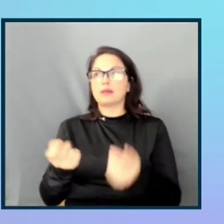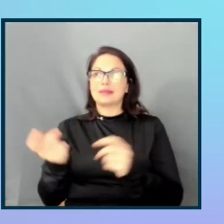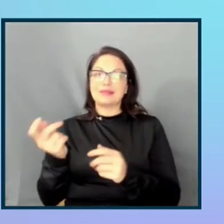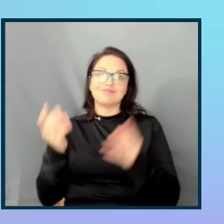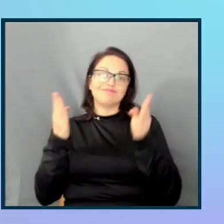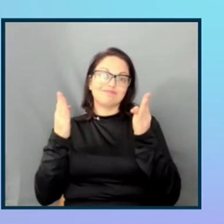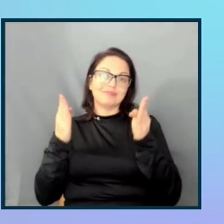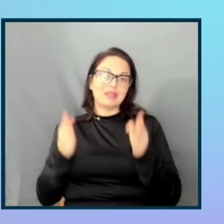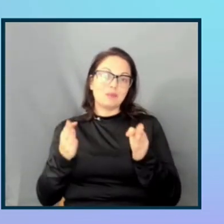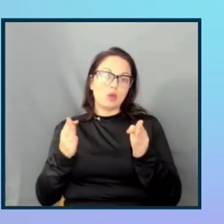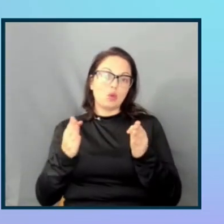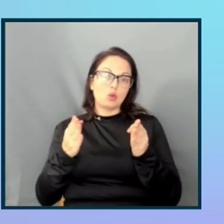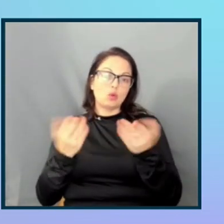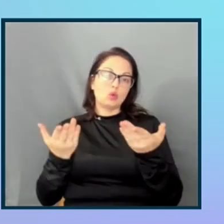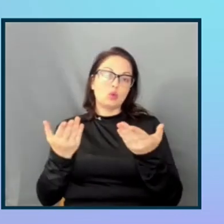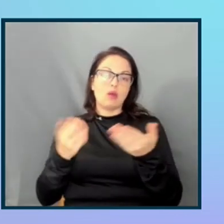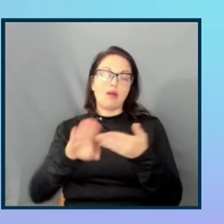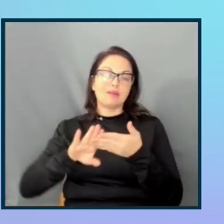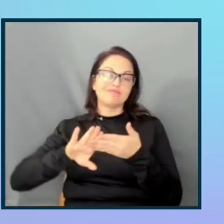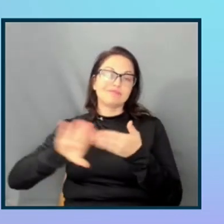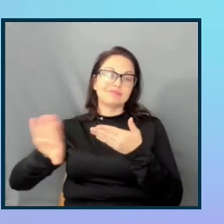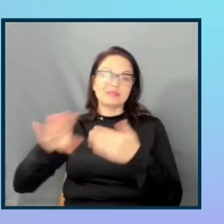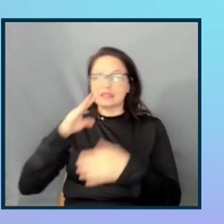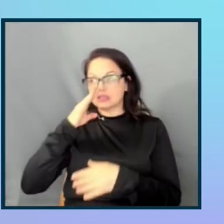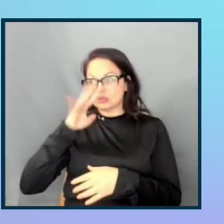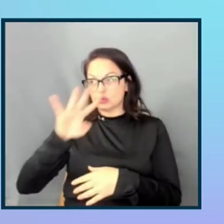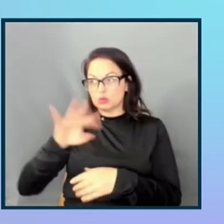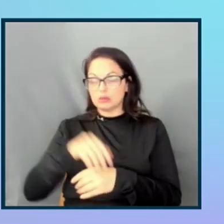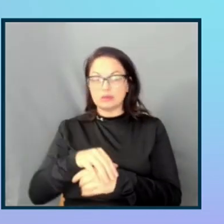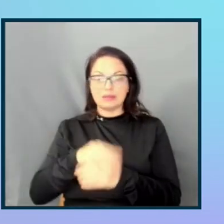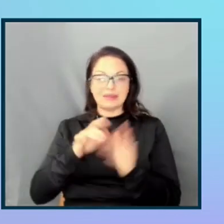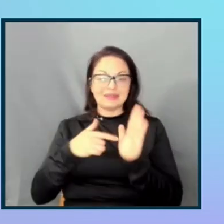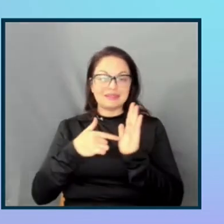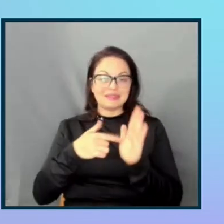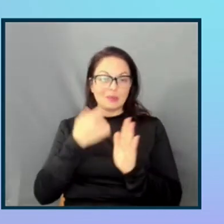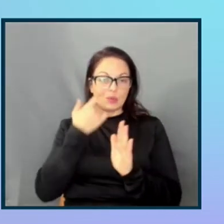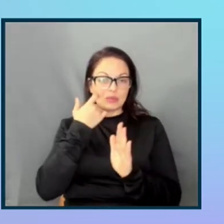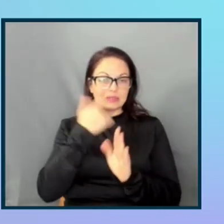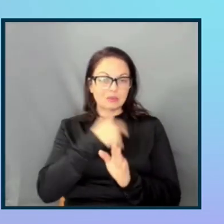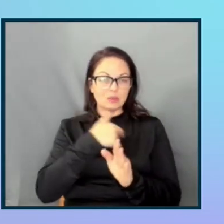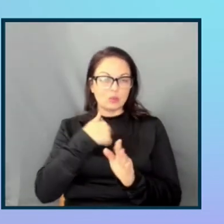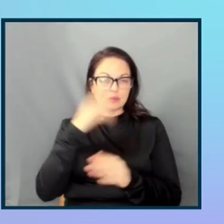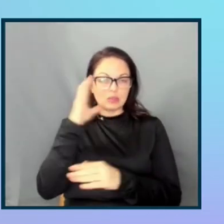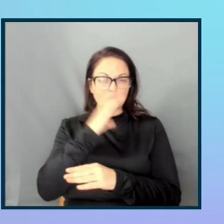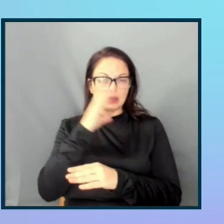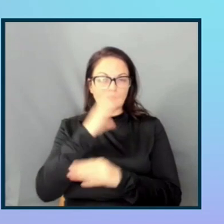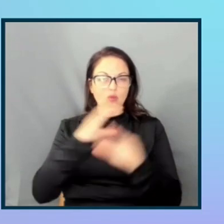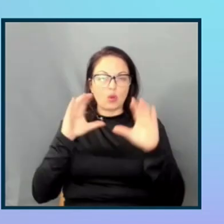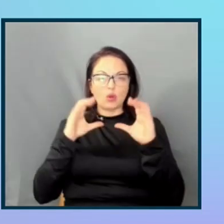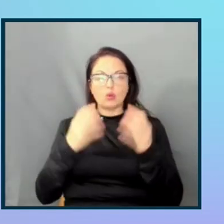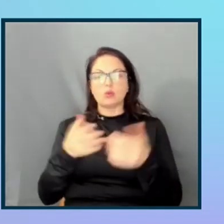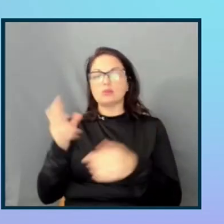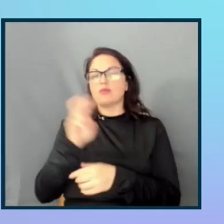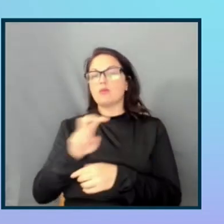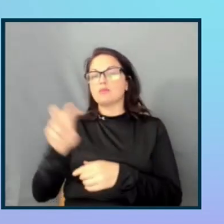I'll give you an example of this. Recently, we've been looking for groups from the traveler community within the UK.